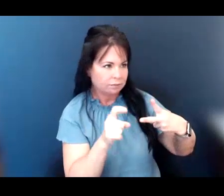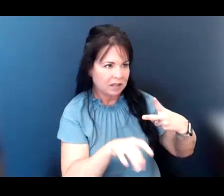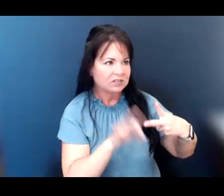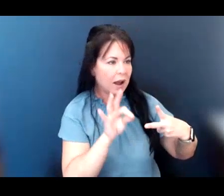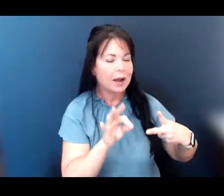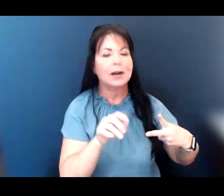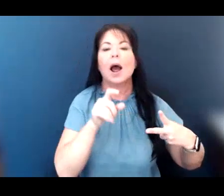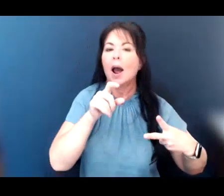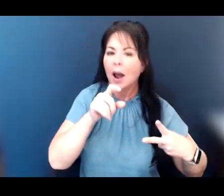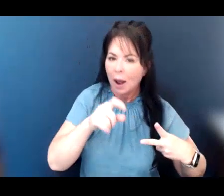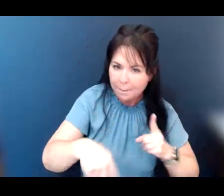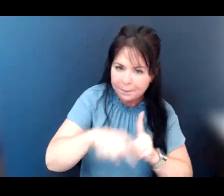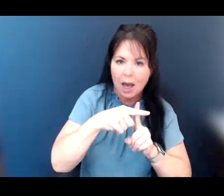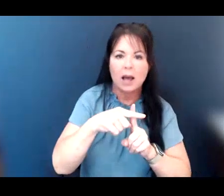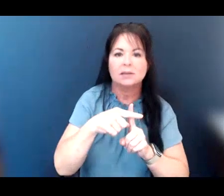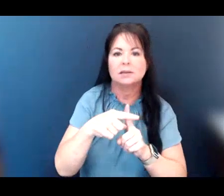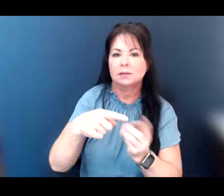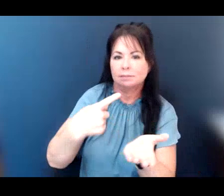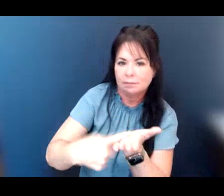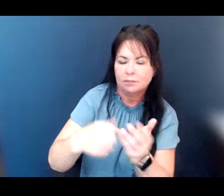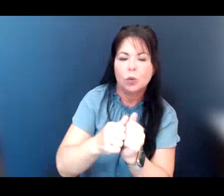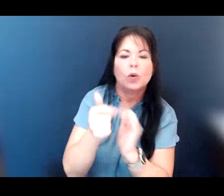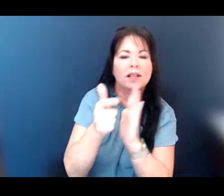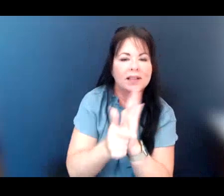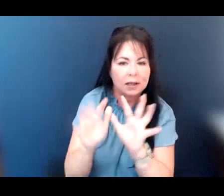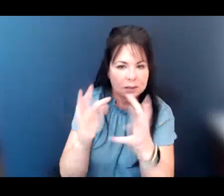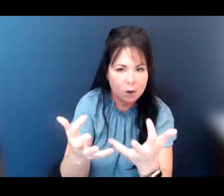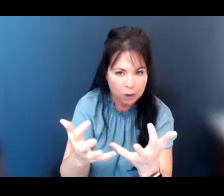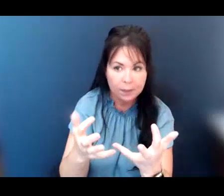that we were looking at would be legal and fit all the boxes.